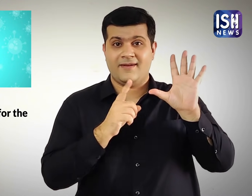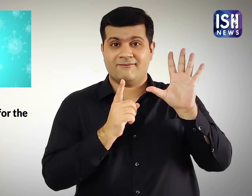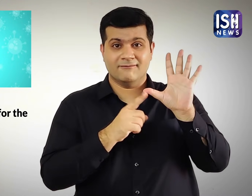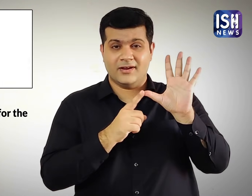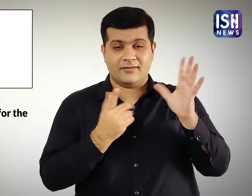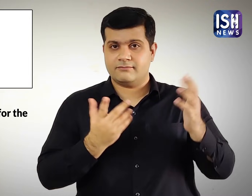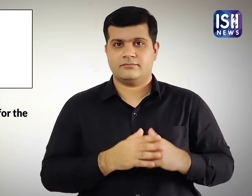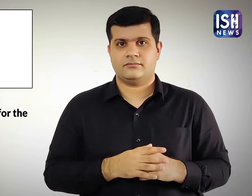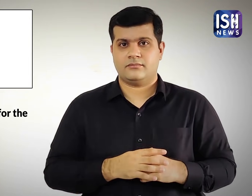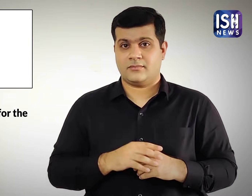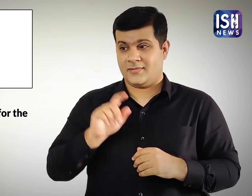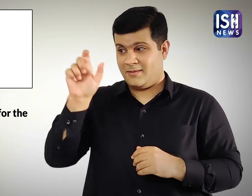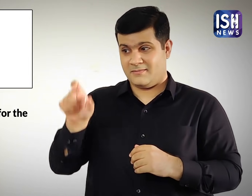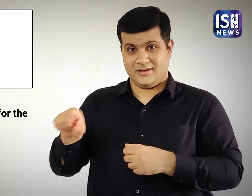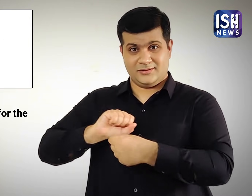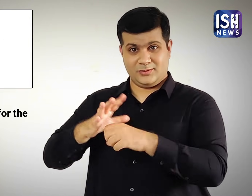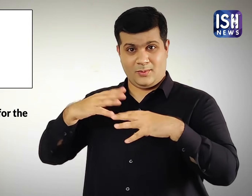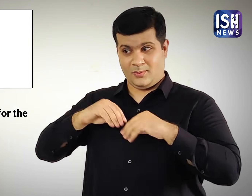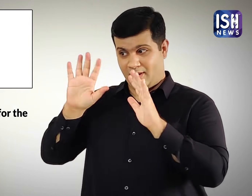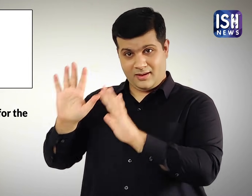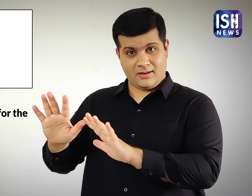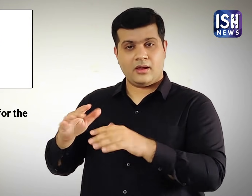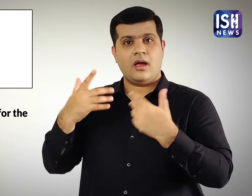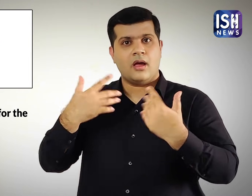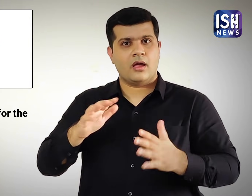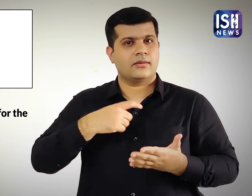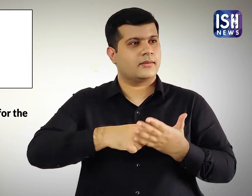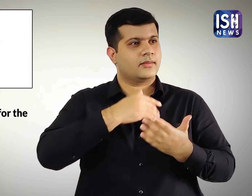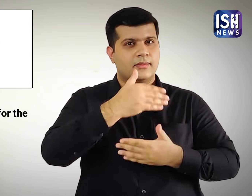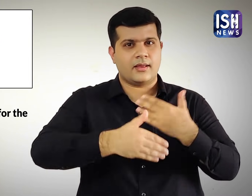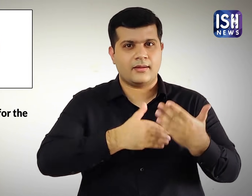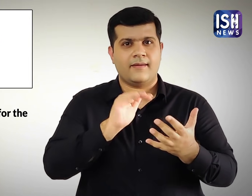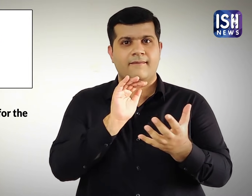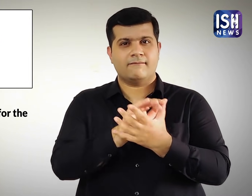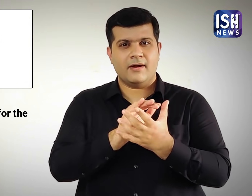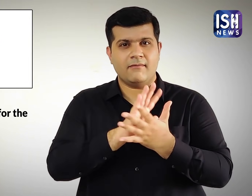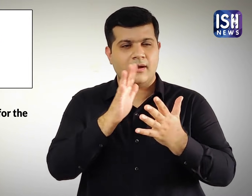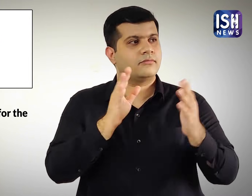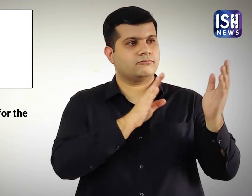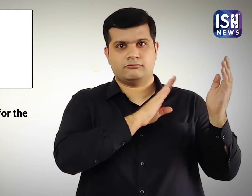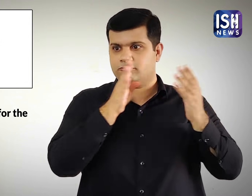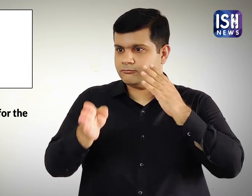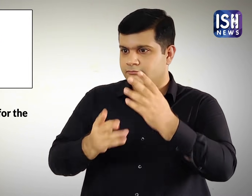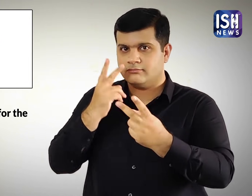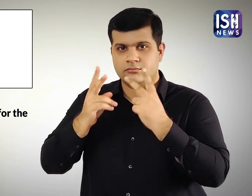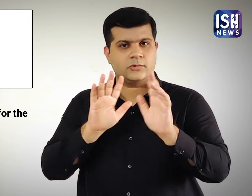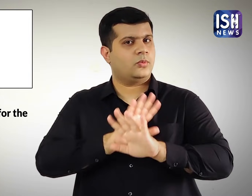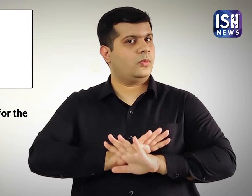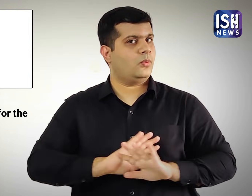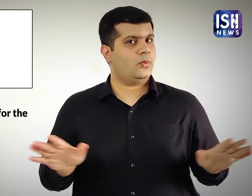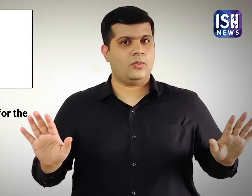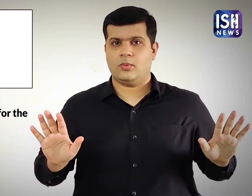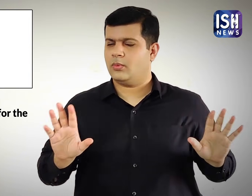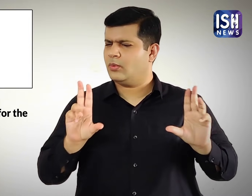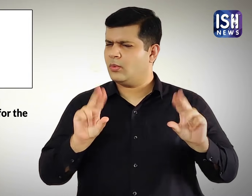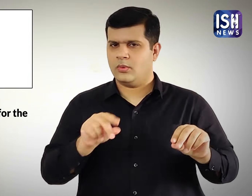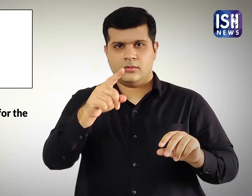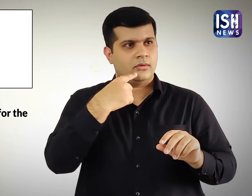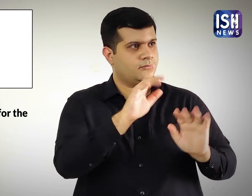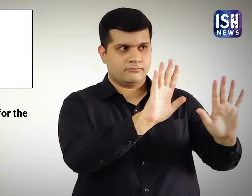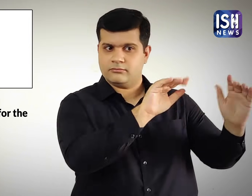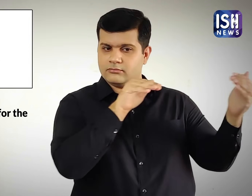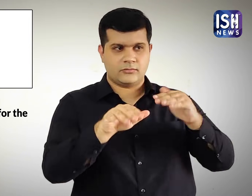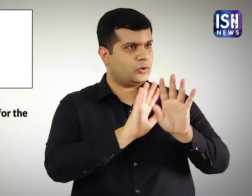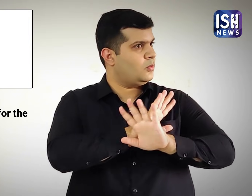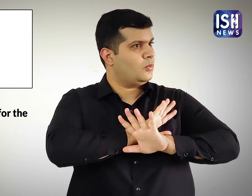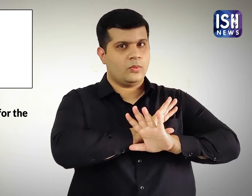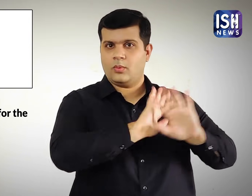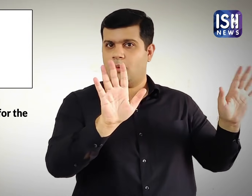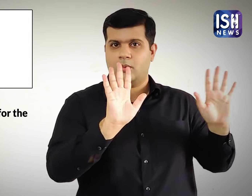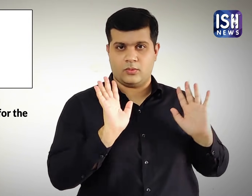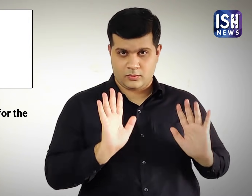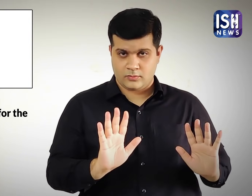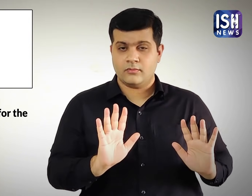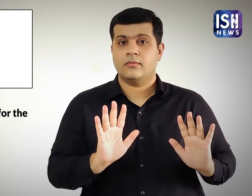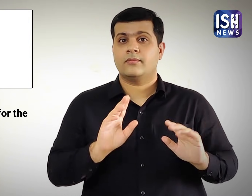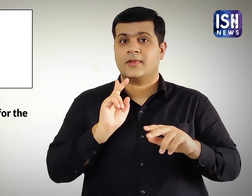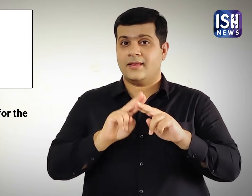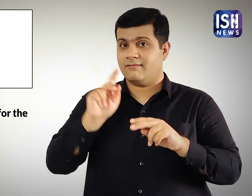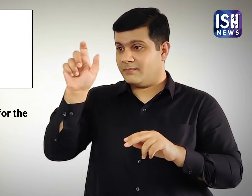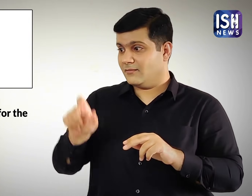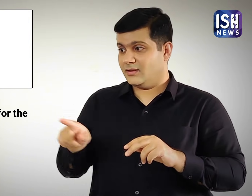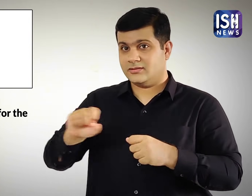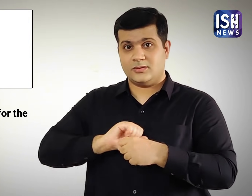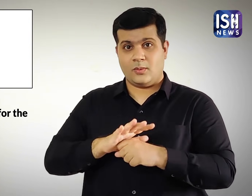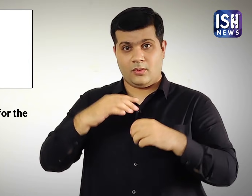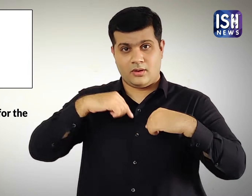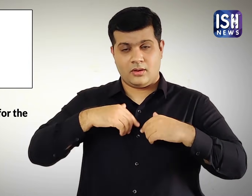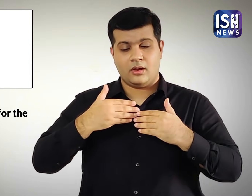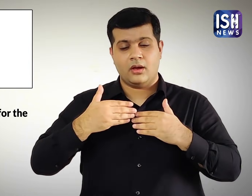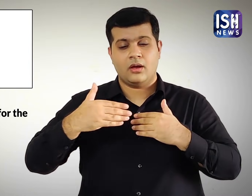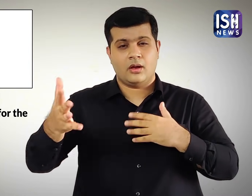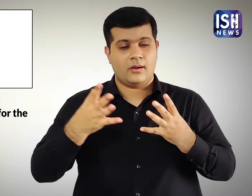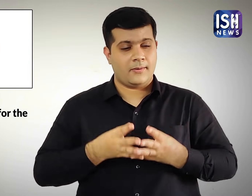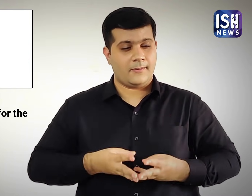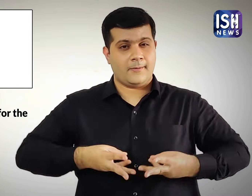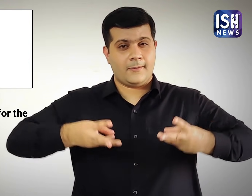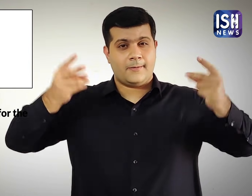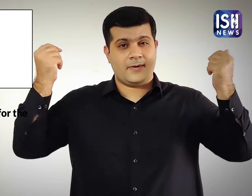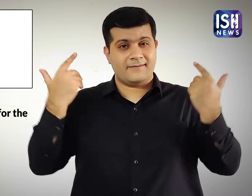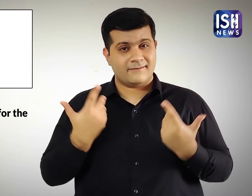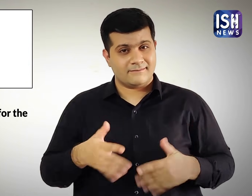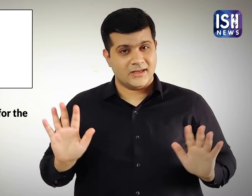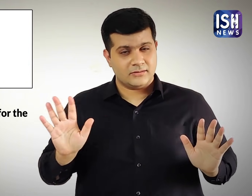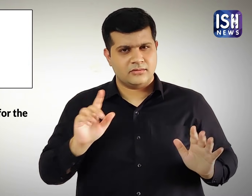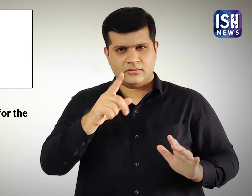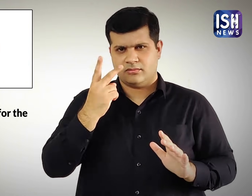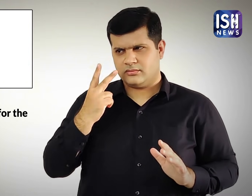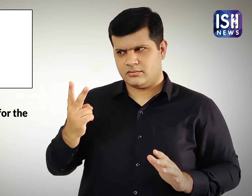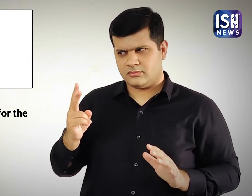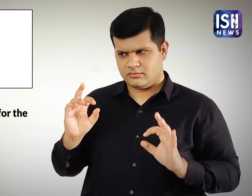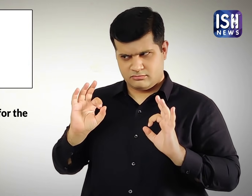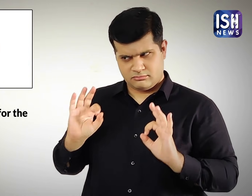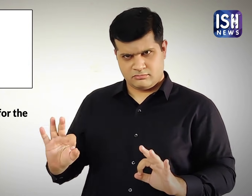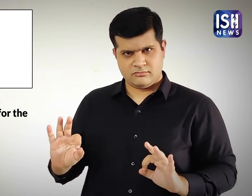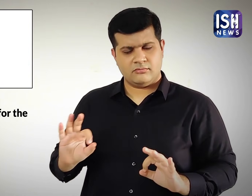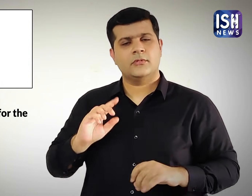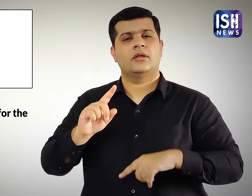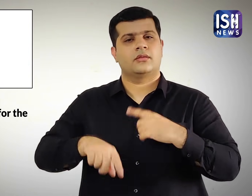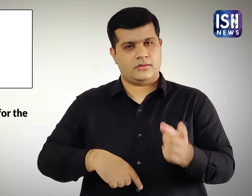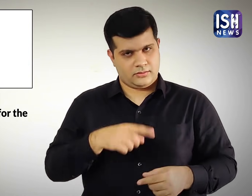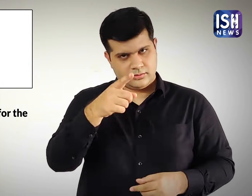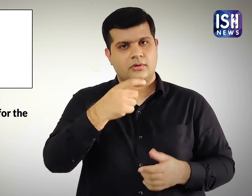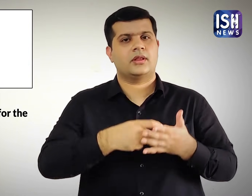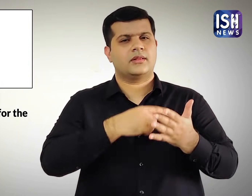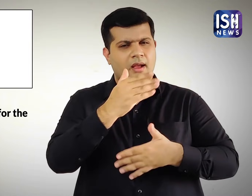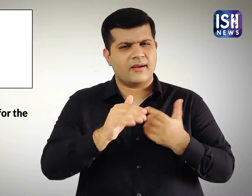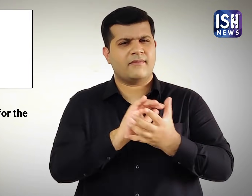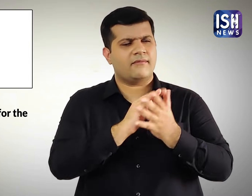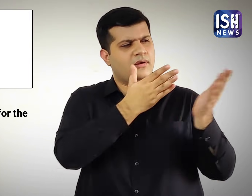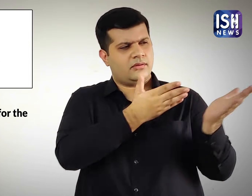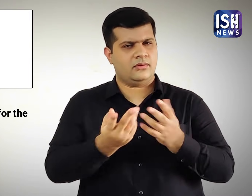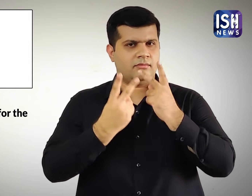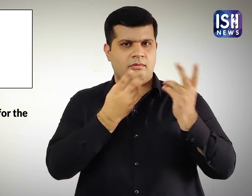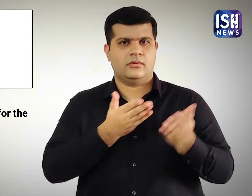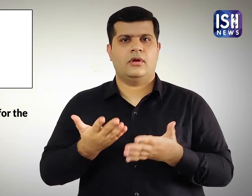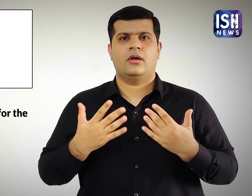Relatives, friends, etc must not be allowed to visit the house until the patient completely recovers.